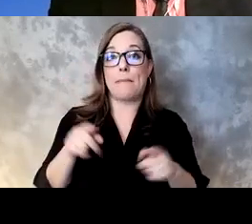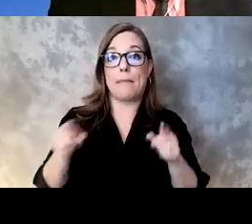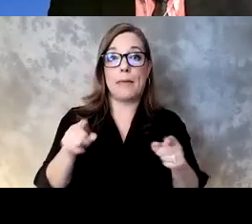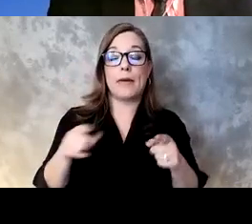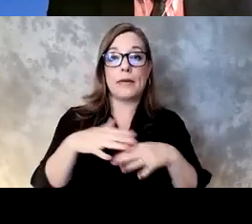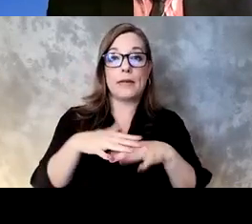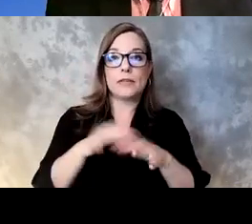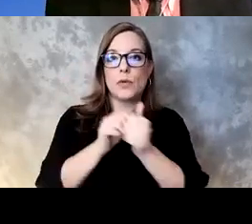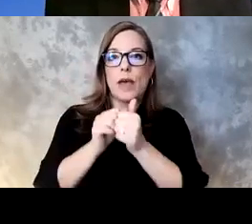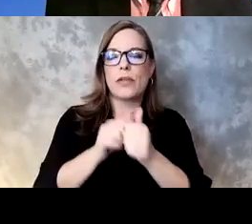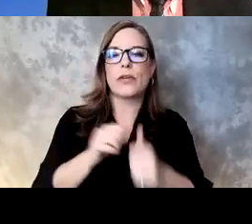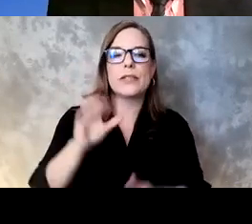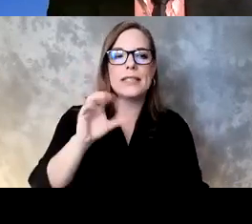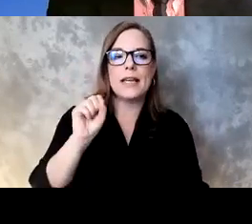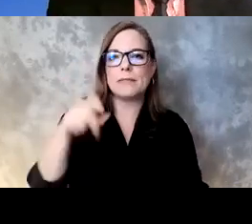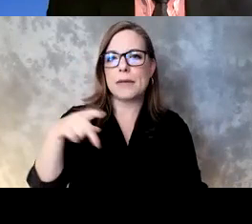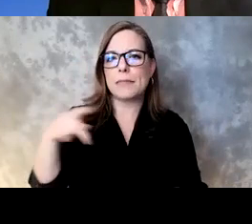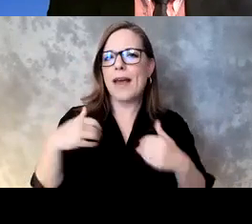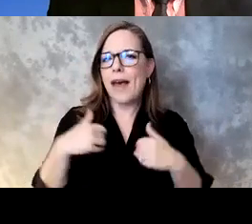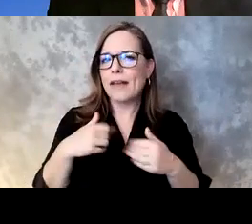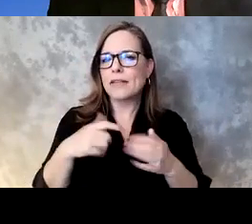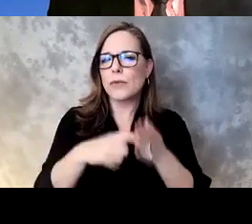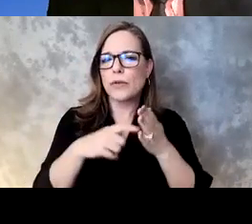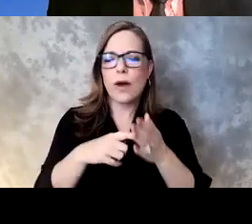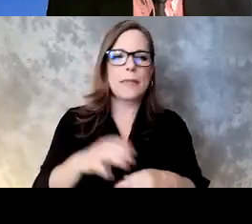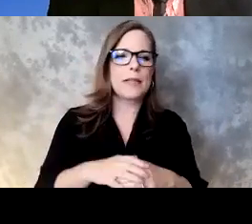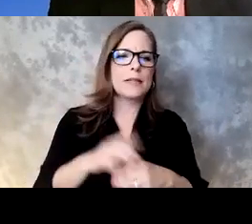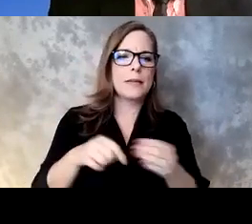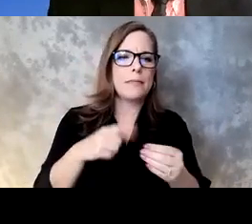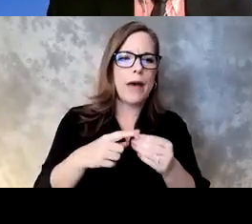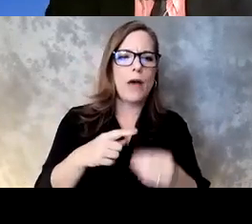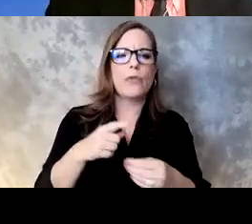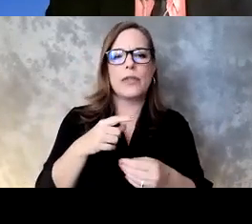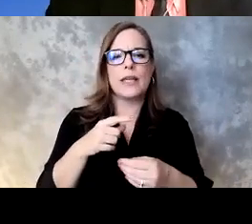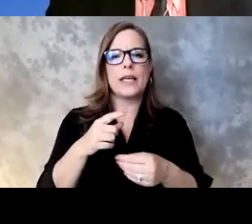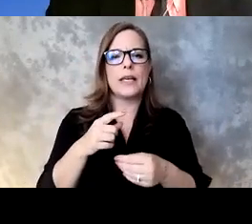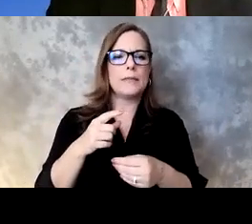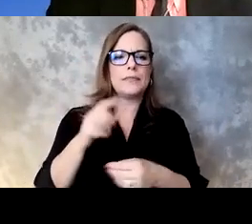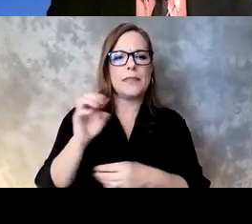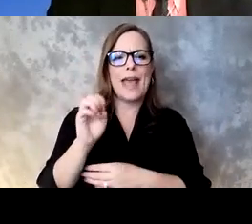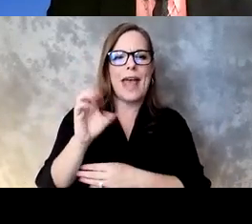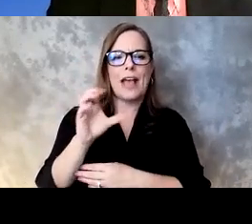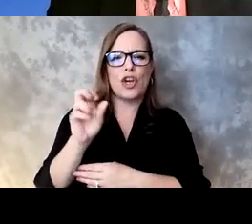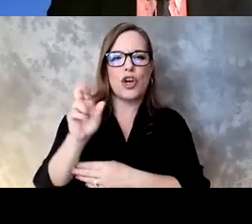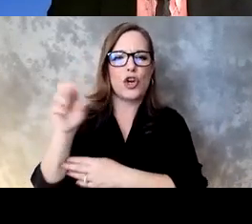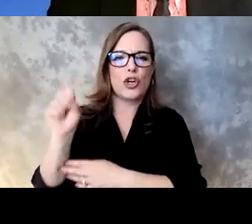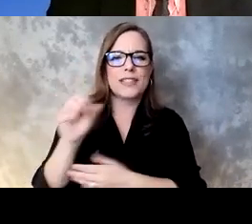requirements such as the Early Childhood Environment Rating Scale or ECERS. And the Desired Results